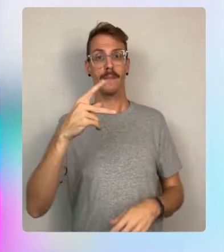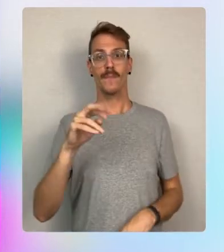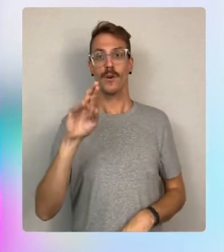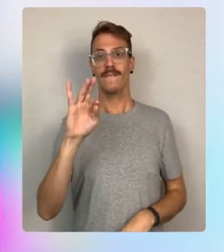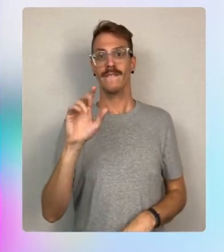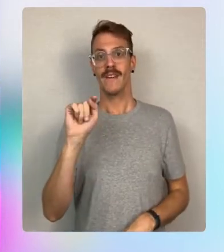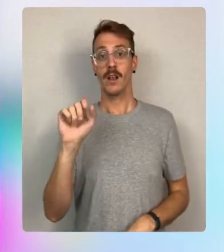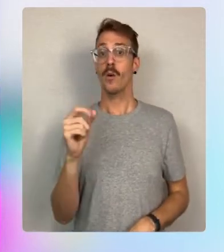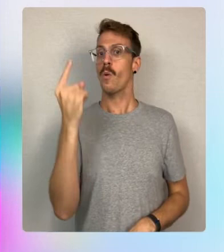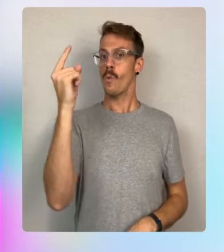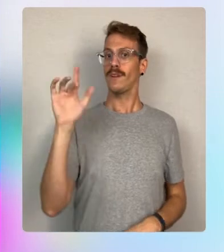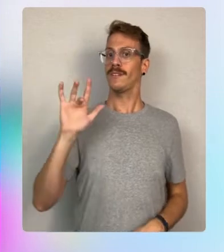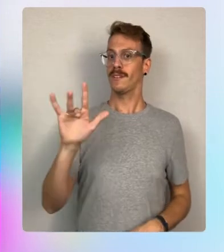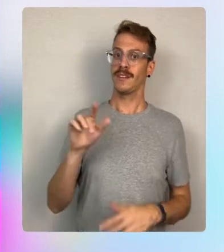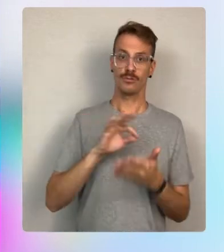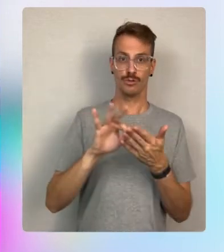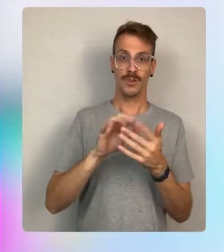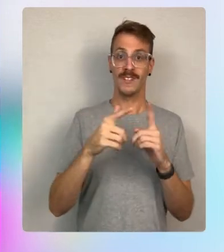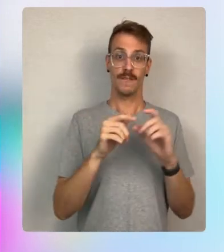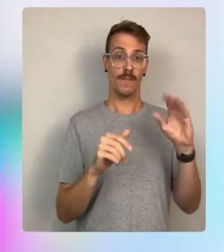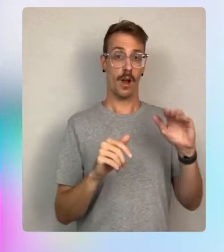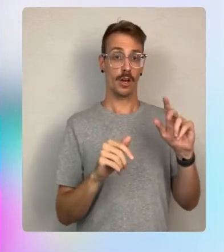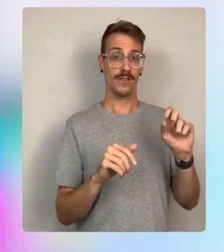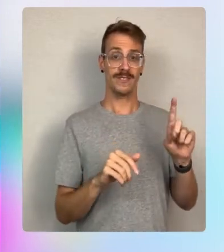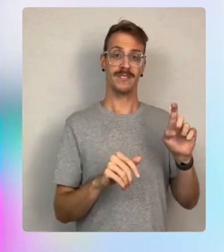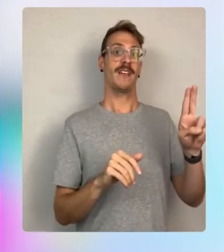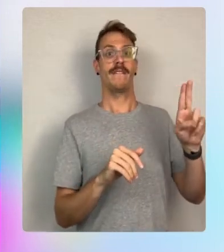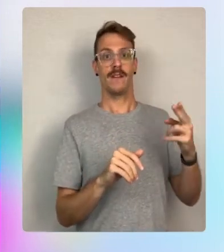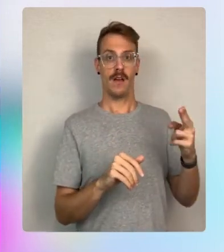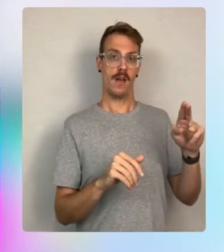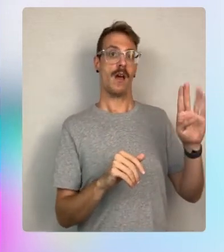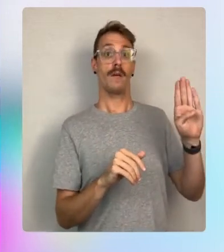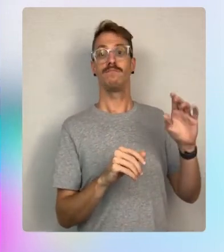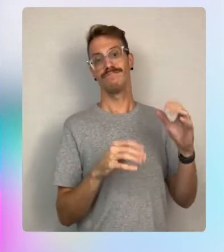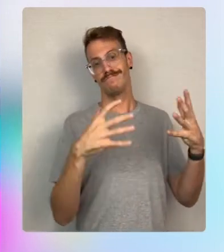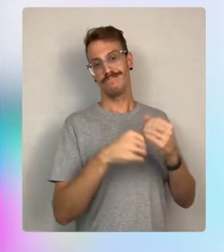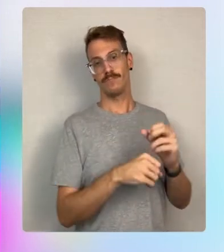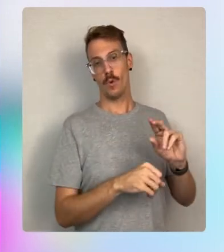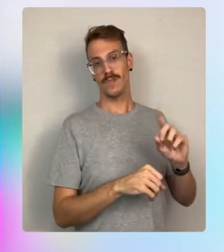at the Perfetto one-button trace from Oculus Developer Hub, or ODH.